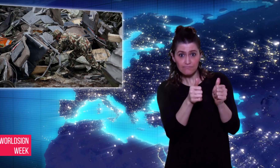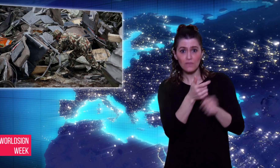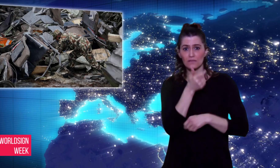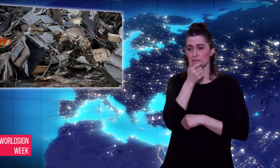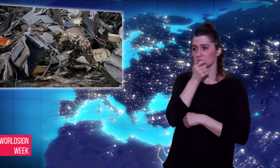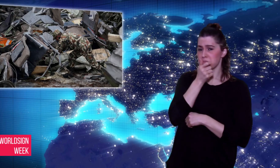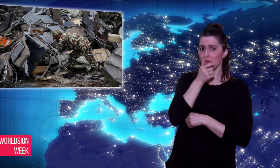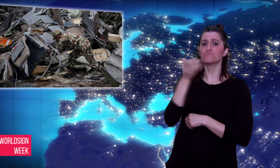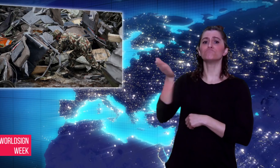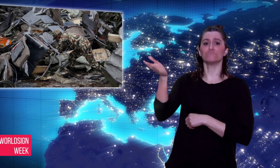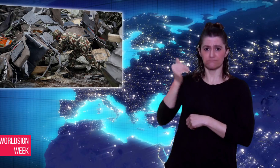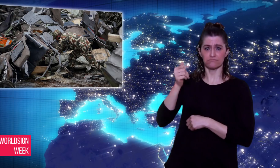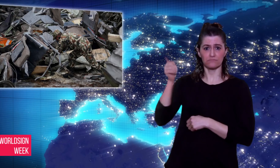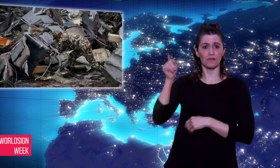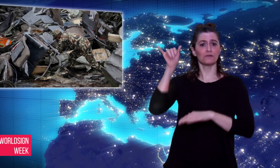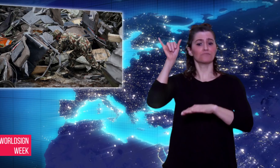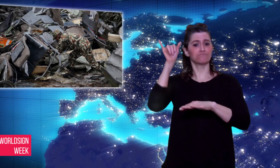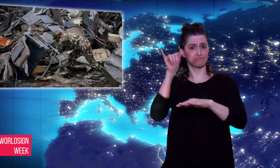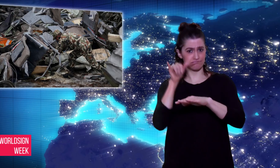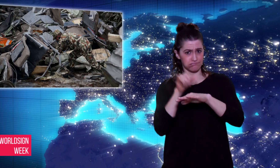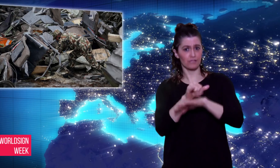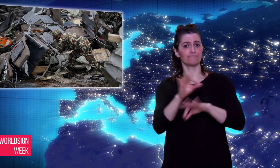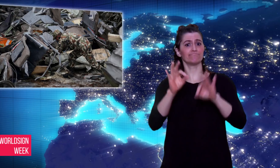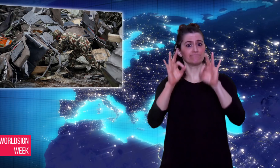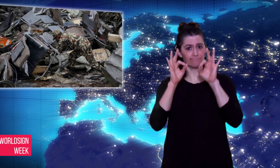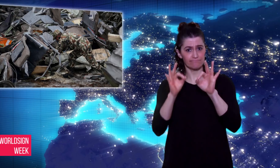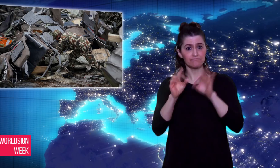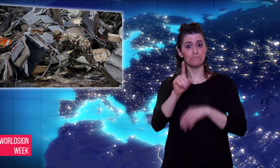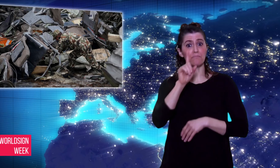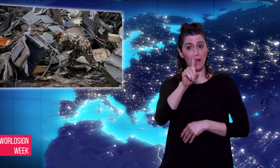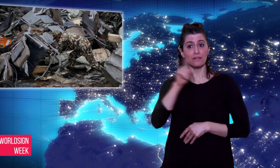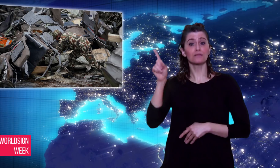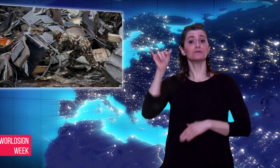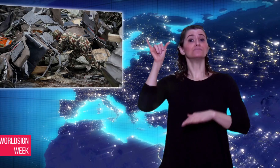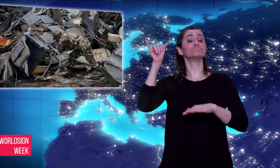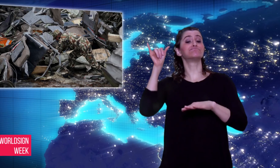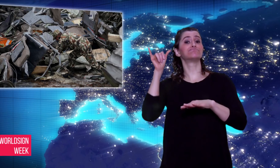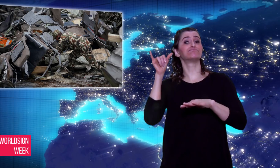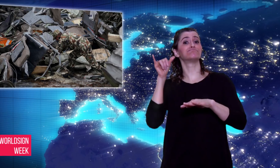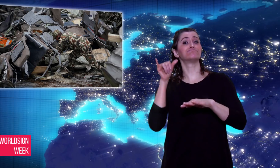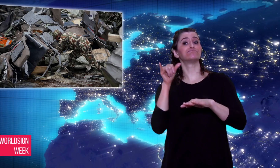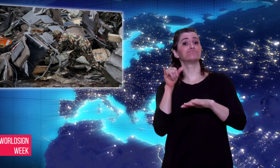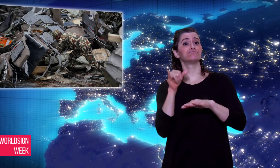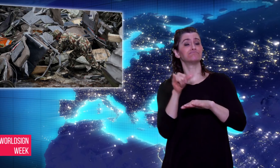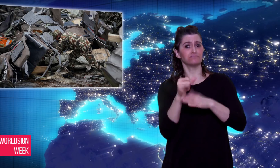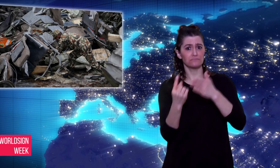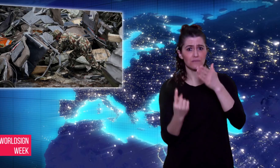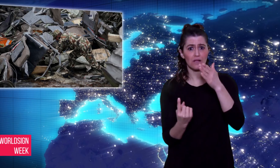the control tower told the pilot to turn